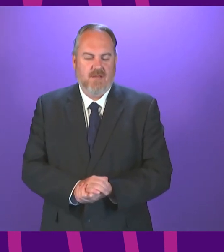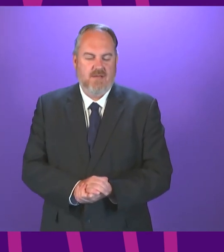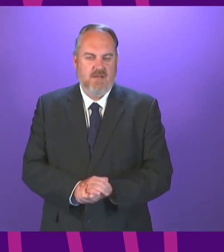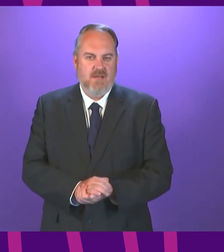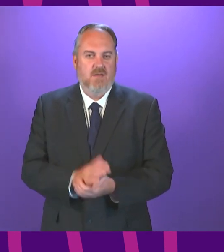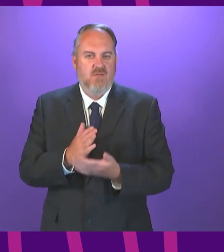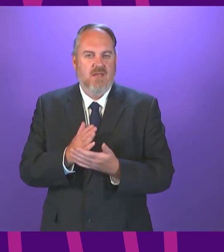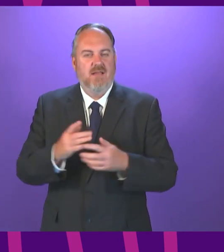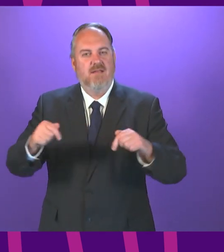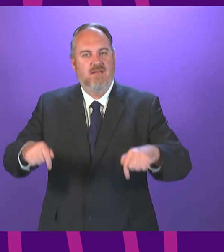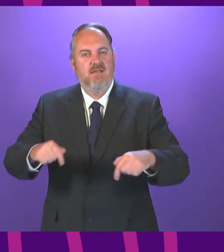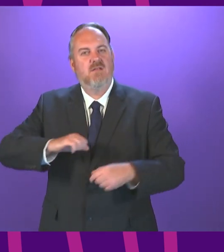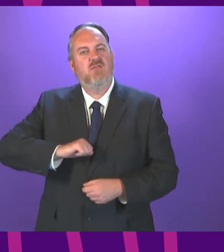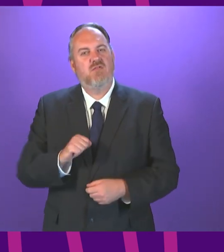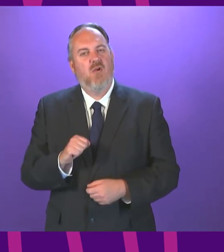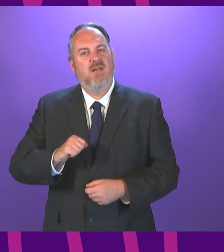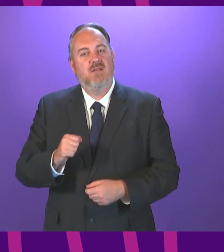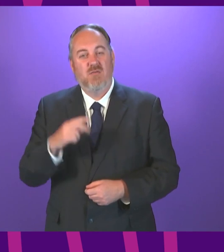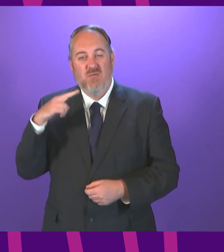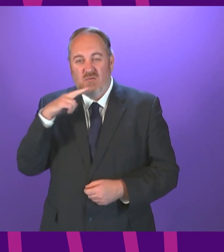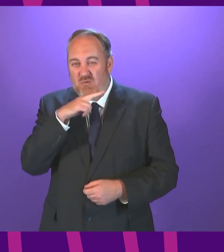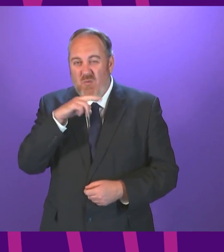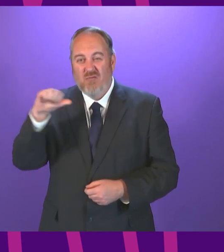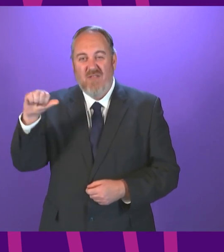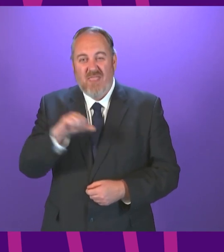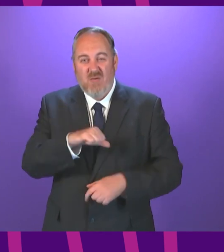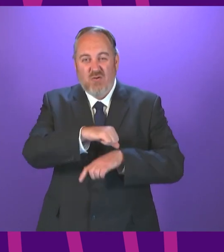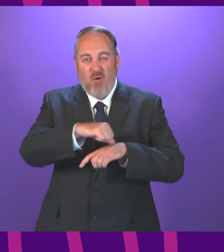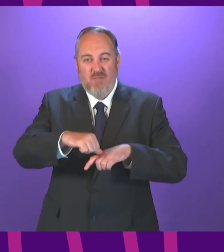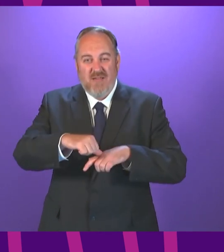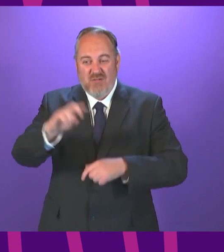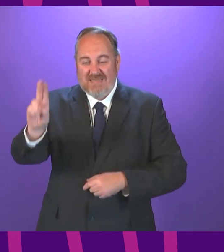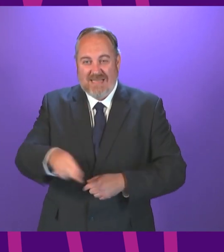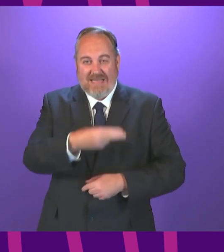In Scotland, 200,000 planned operations have been cancelled or delayed as a result of the pandemic,